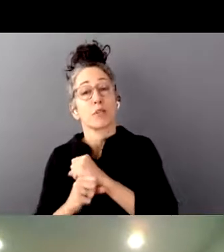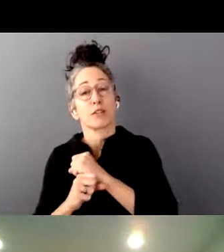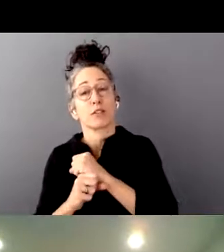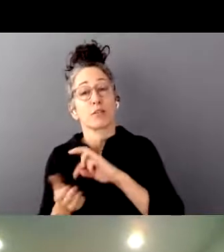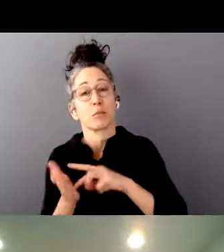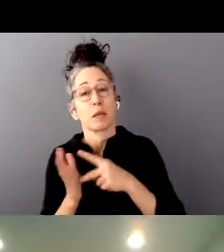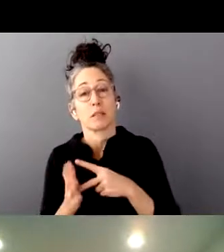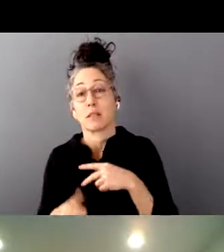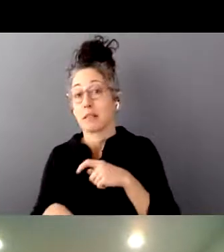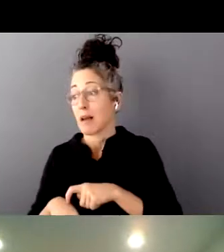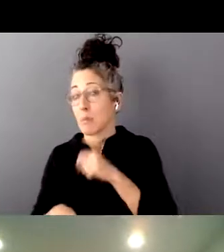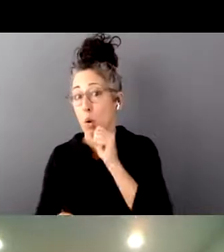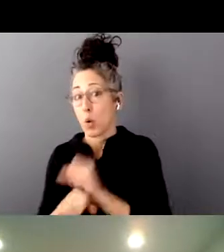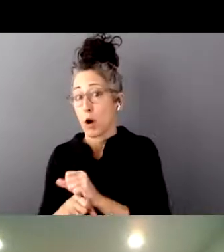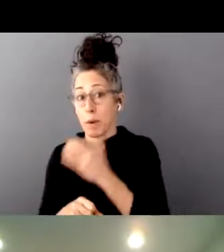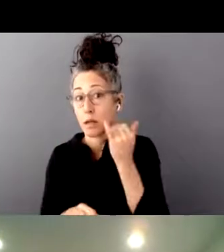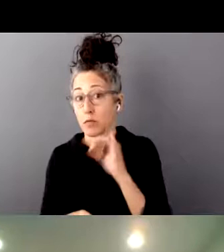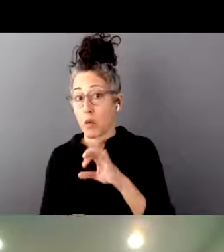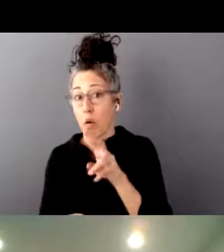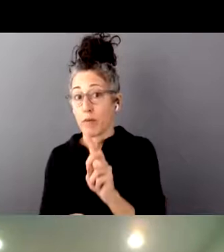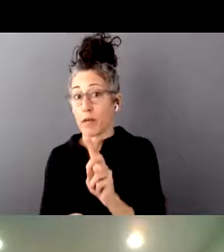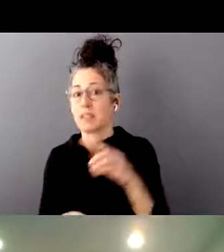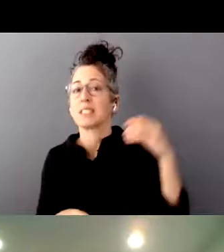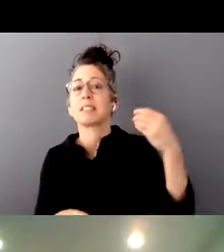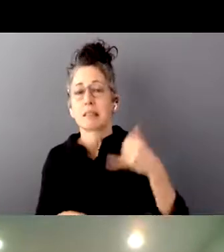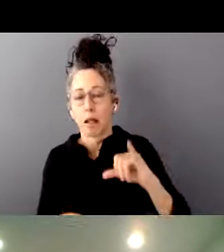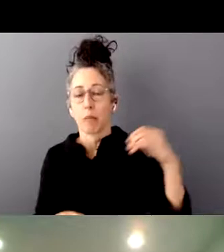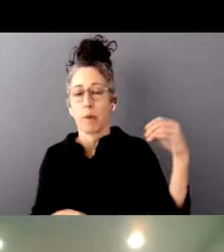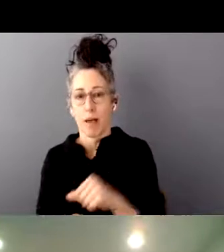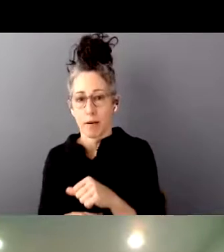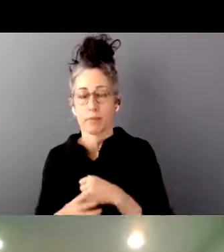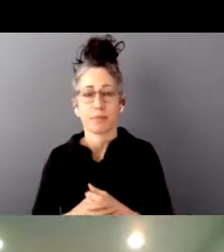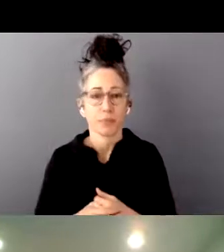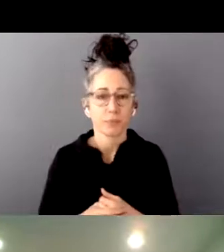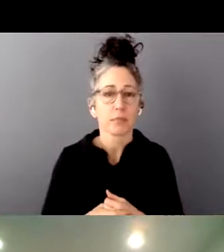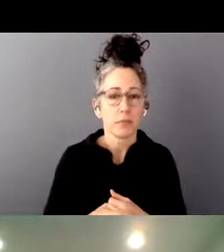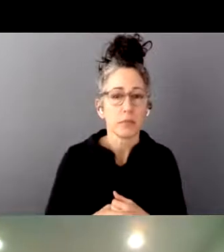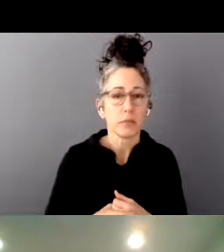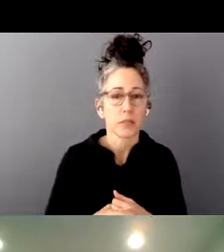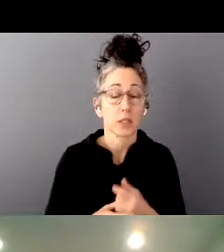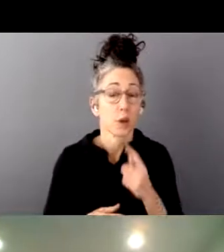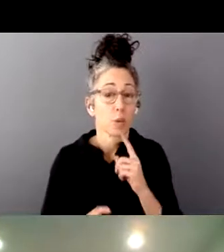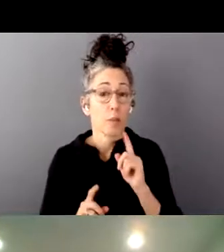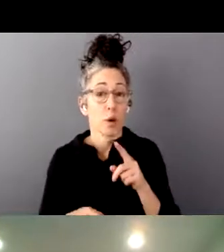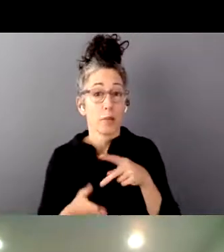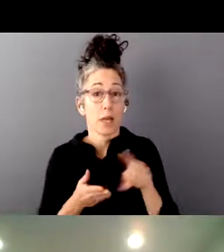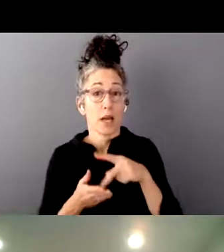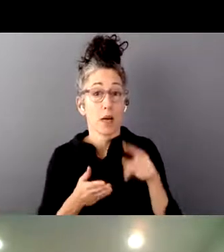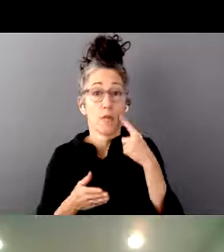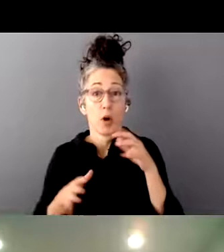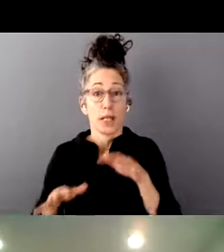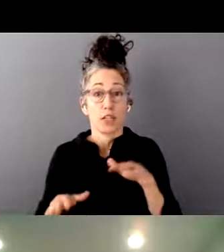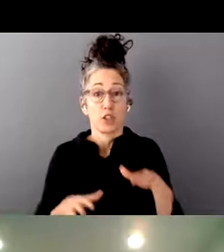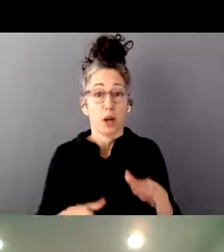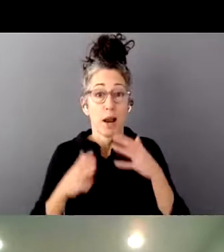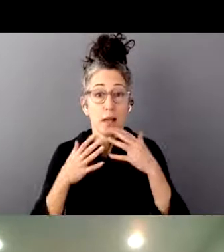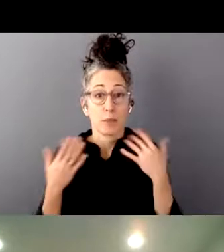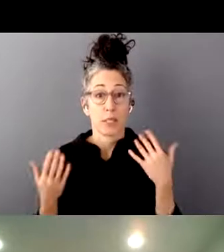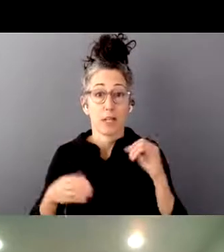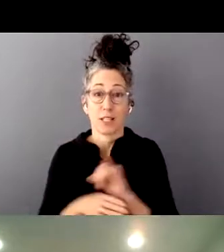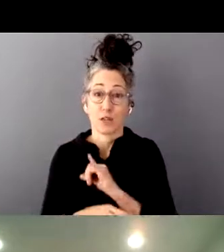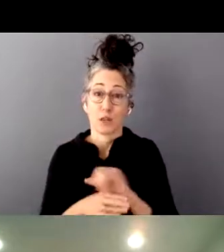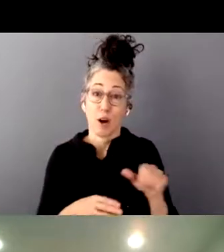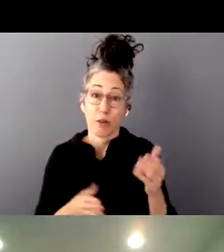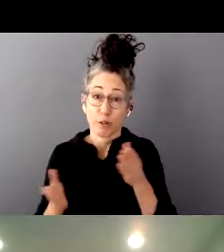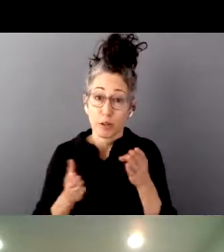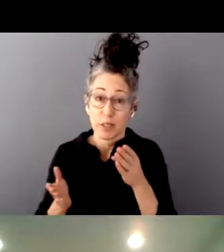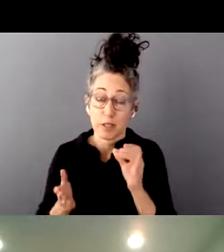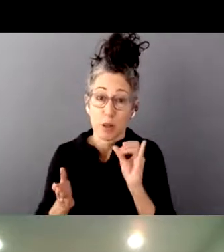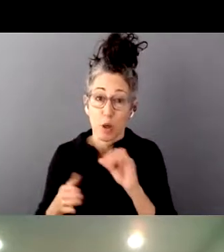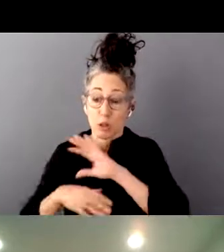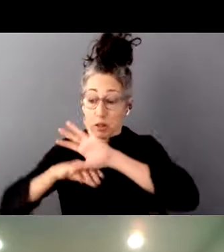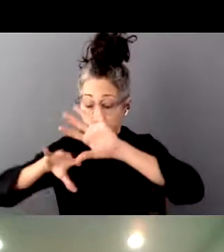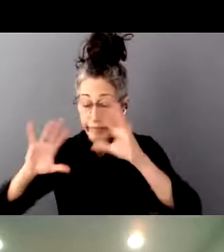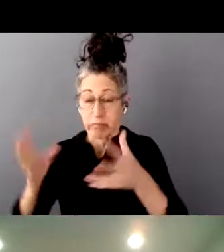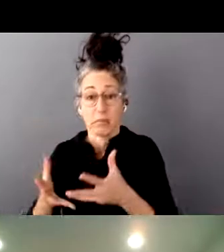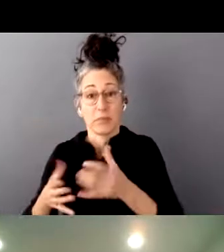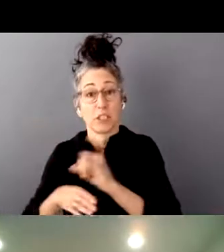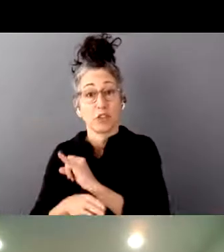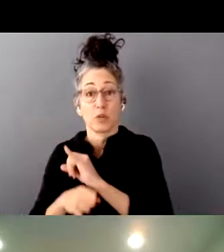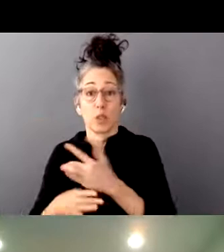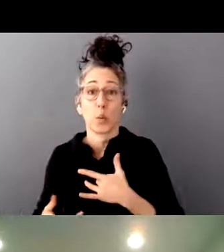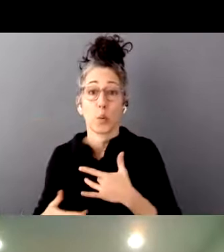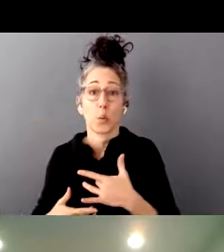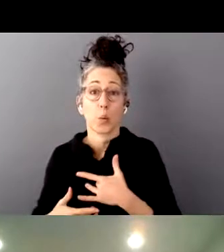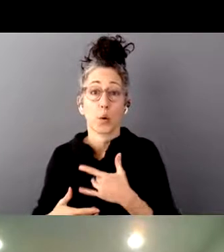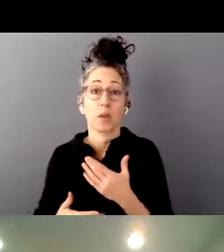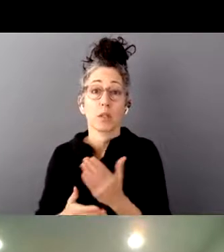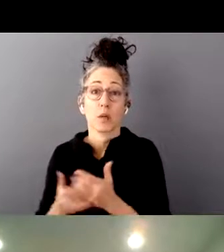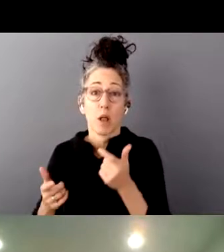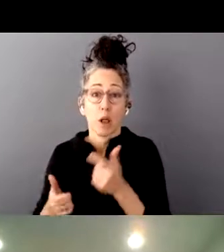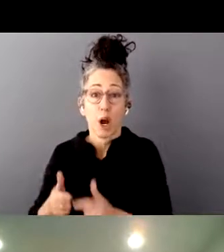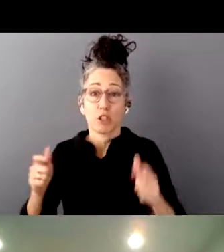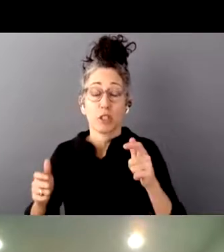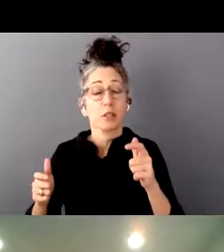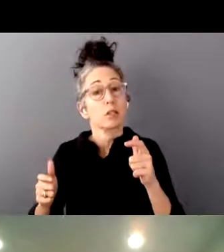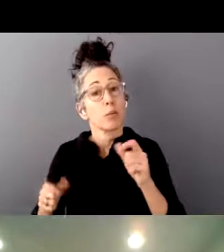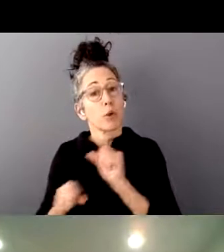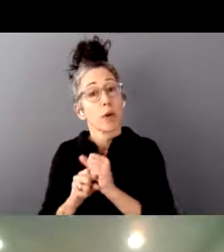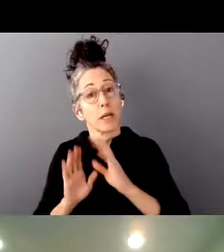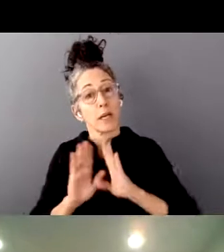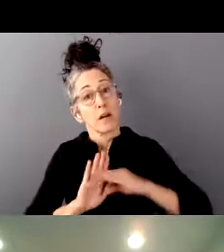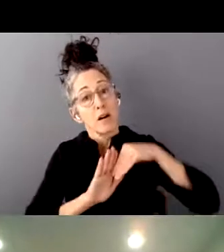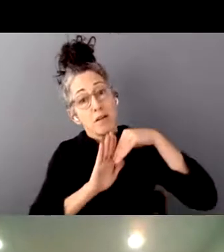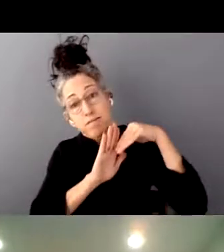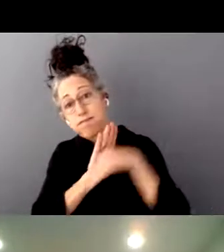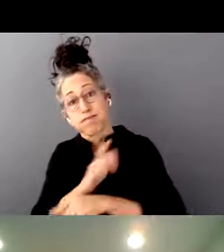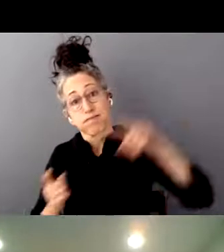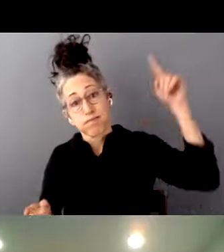lowest rates of people reporting pay for the time not worked were in the leisure and hospitality industry and the other services industry. This is concerning because some of the largest declines in employment have actually occurred in those industries. A fourth question